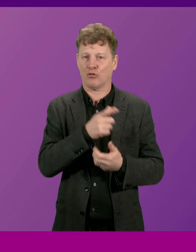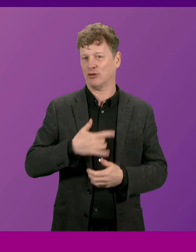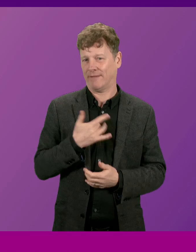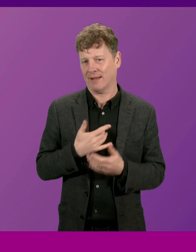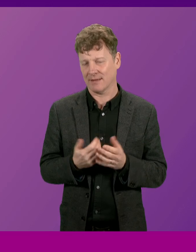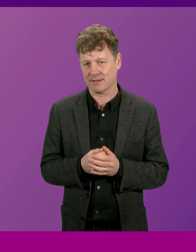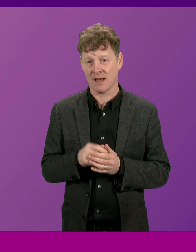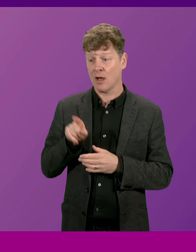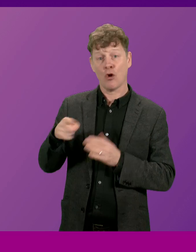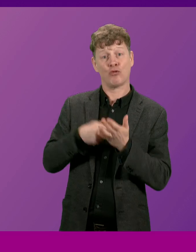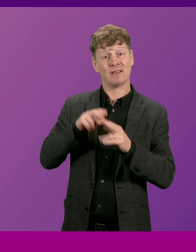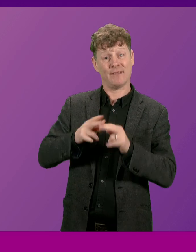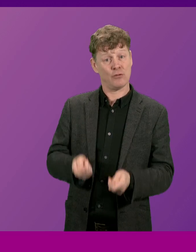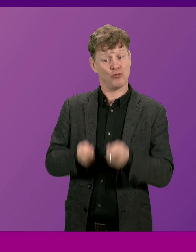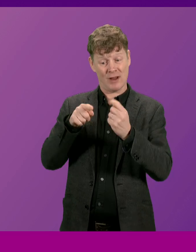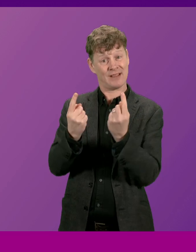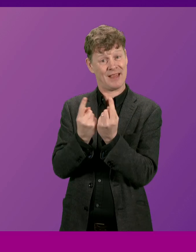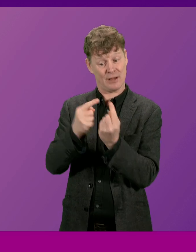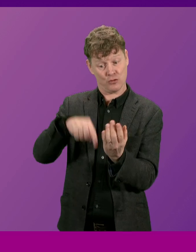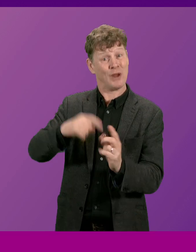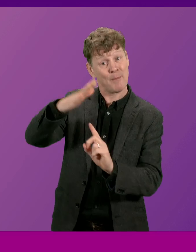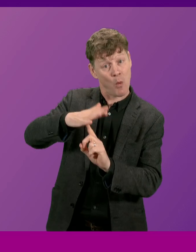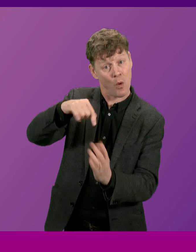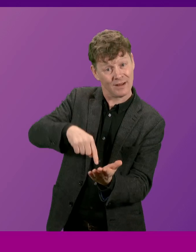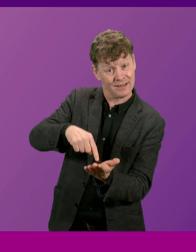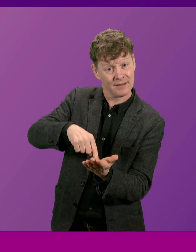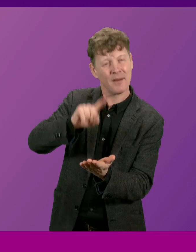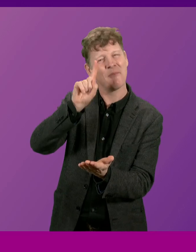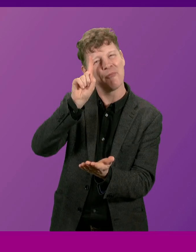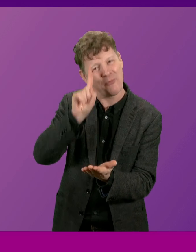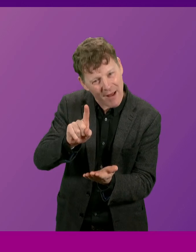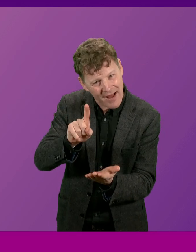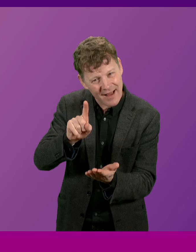Mr Findlay raises an important issue, but it gets us into territory that he knows that I